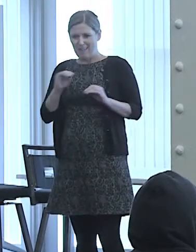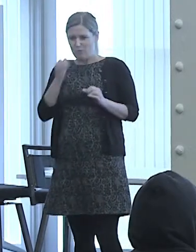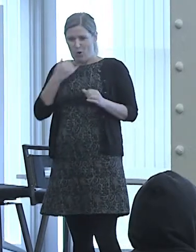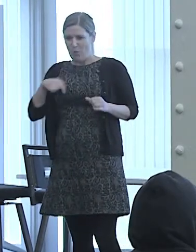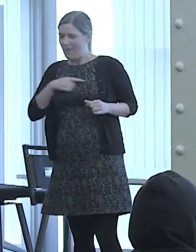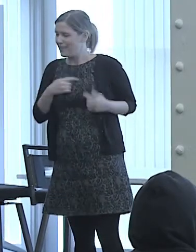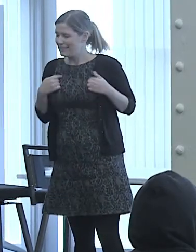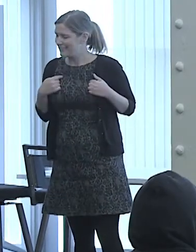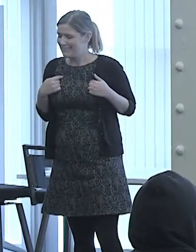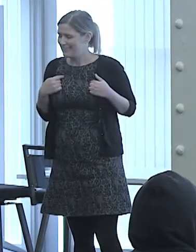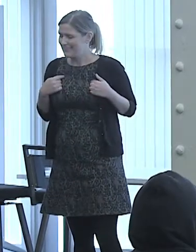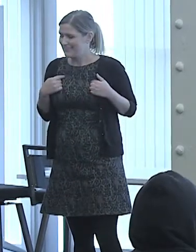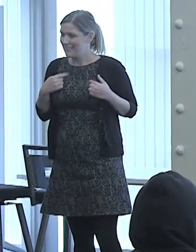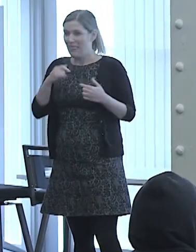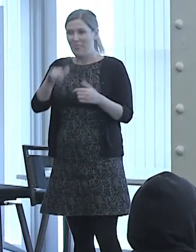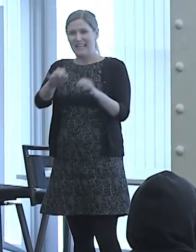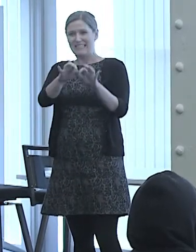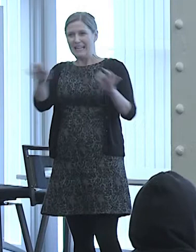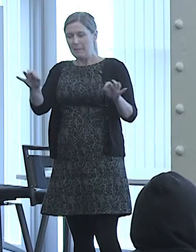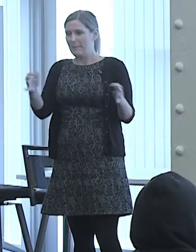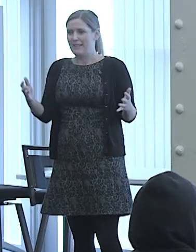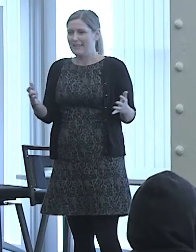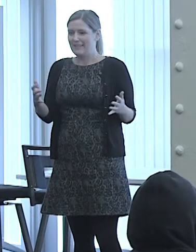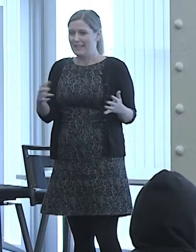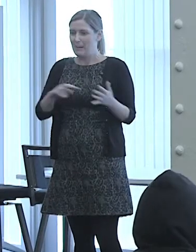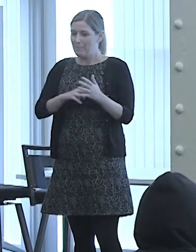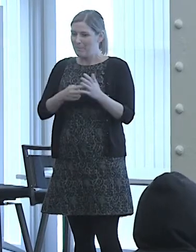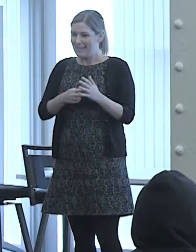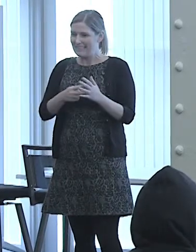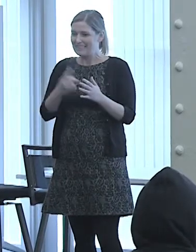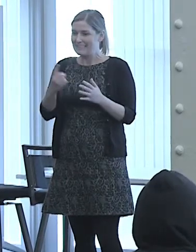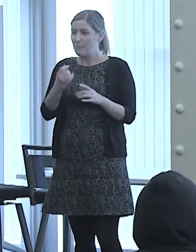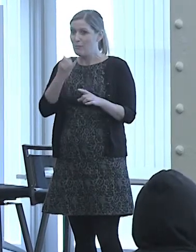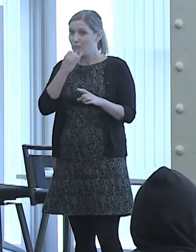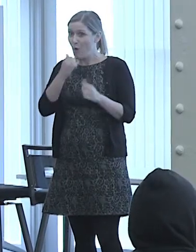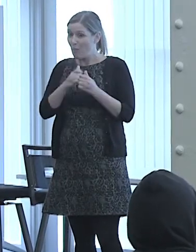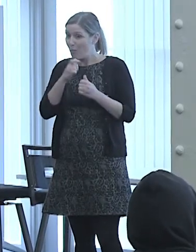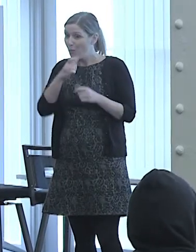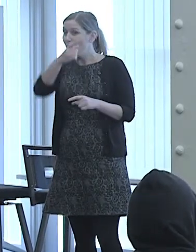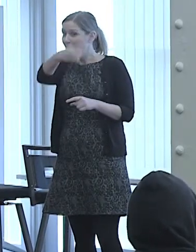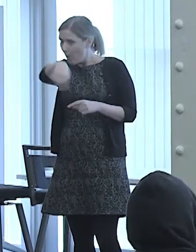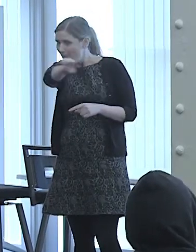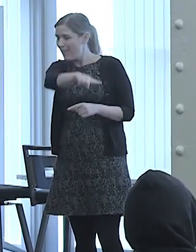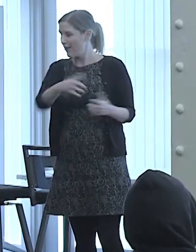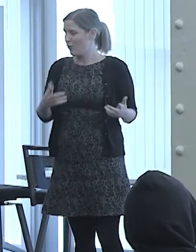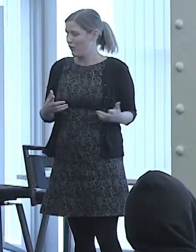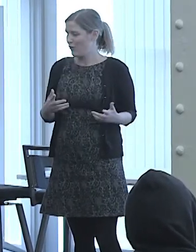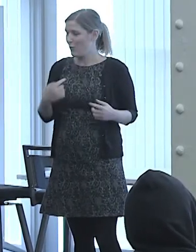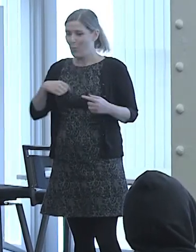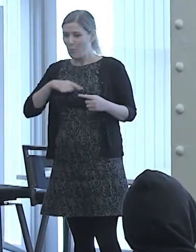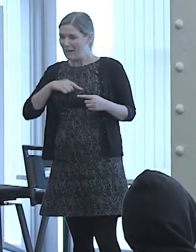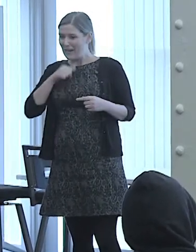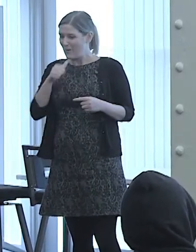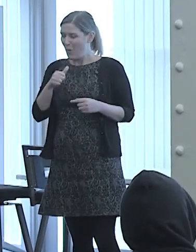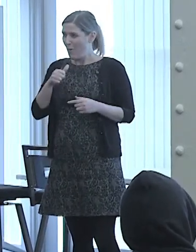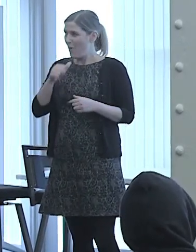What's in that statement is that, there is something wrong with those people over there. Though we don't fall into this category of mental illness,